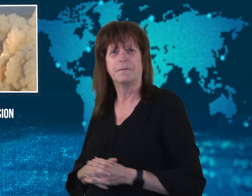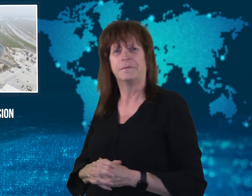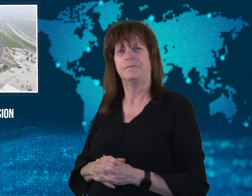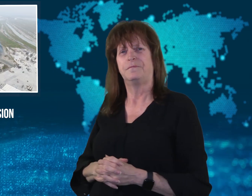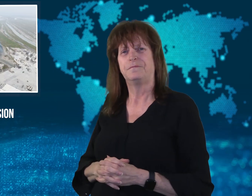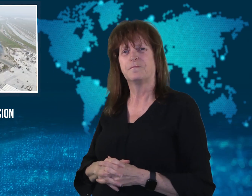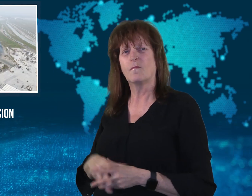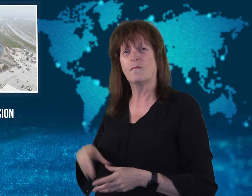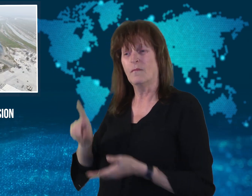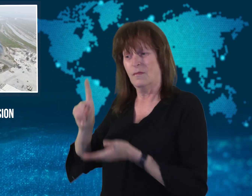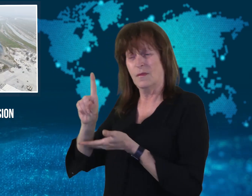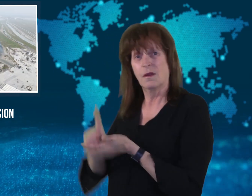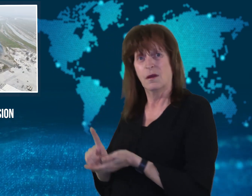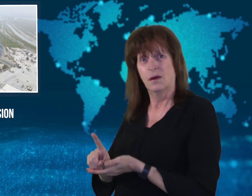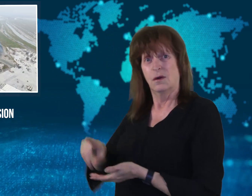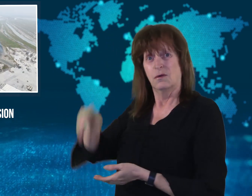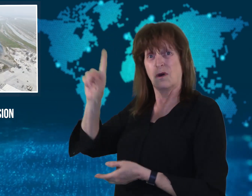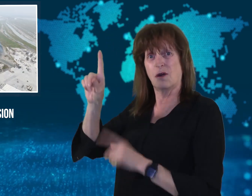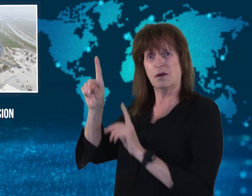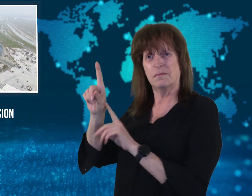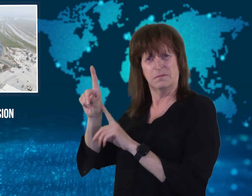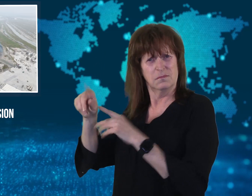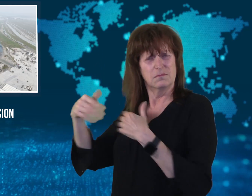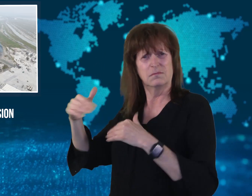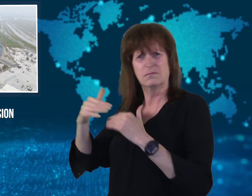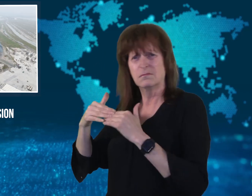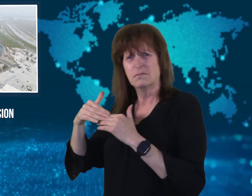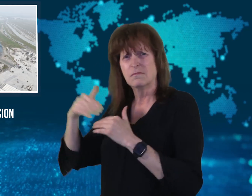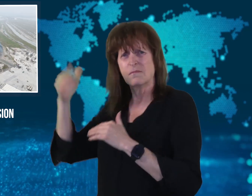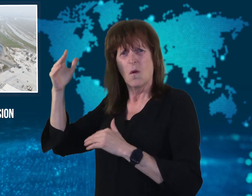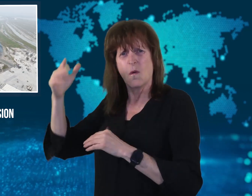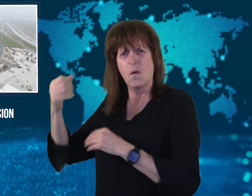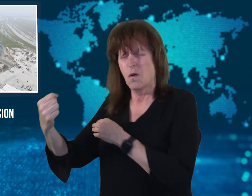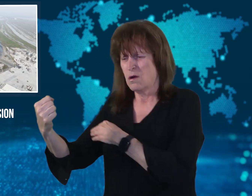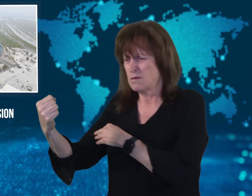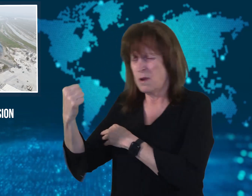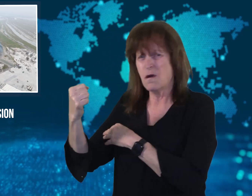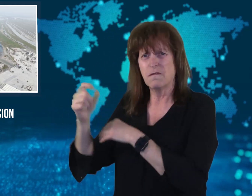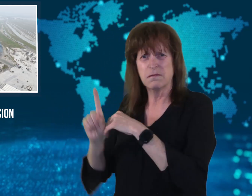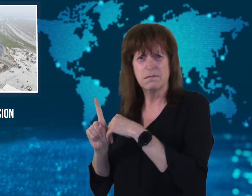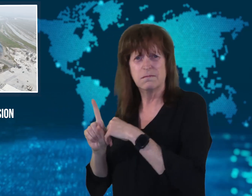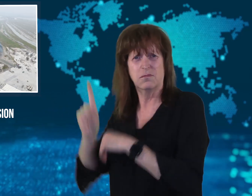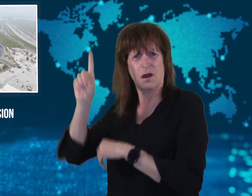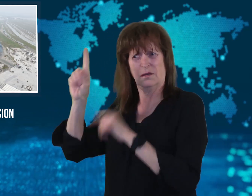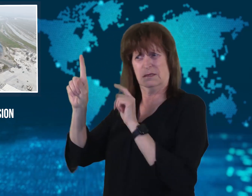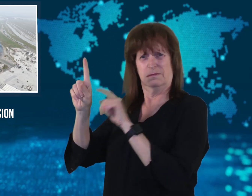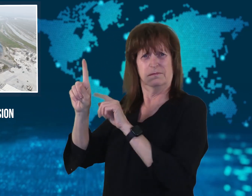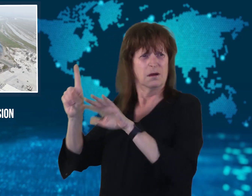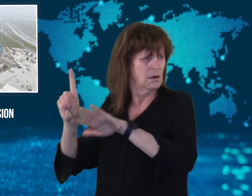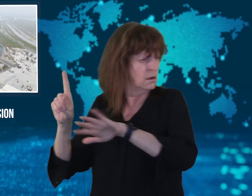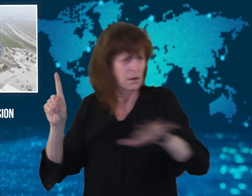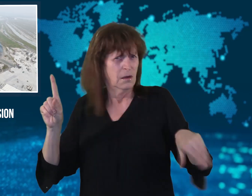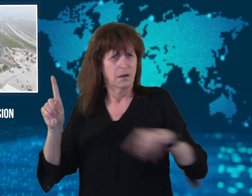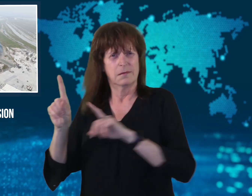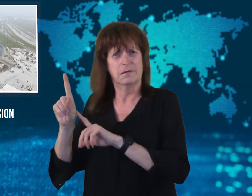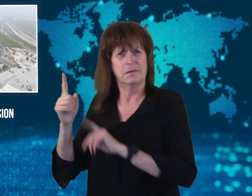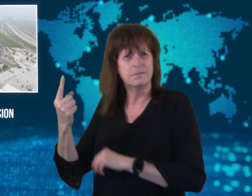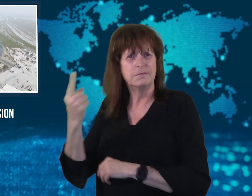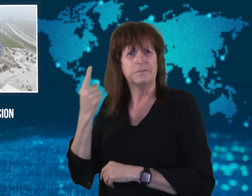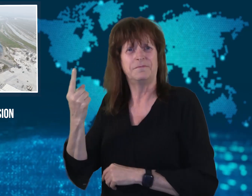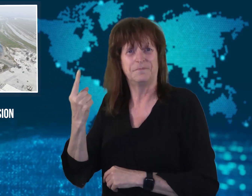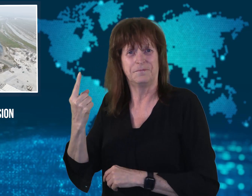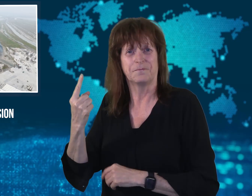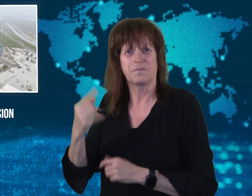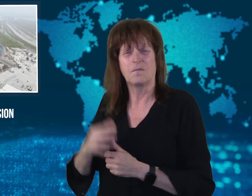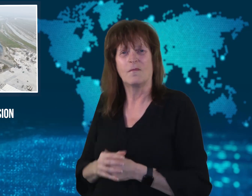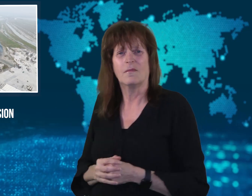Despite the explosion, SpaceX is calling the test launch a success.